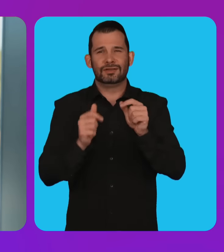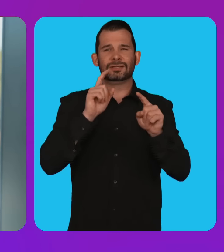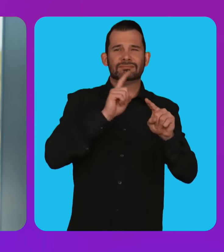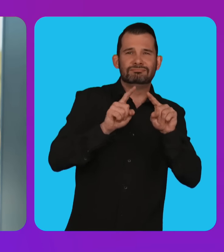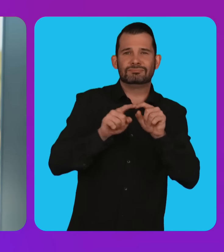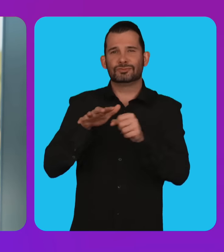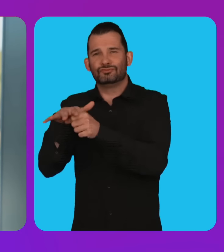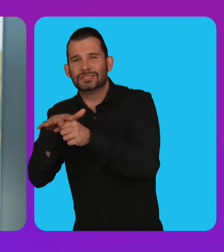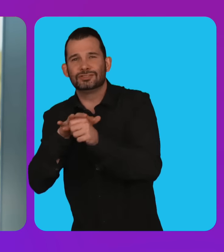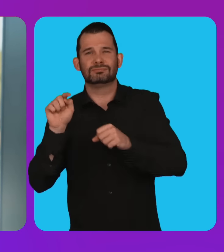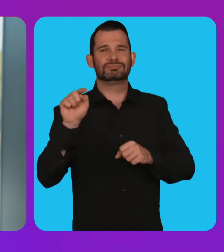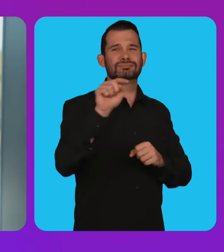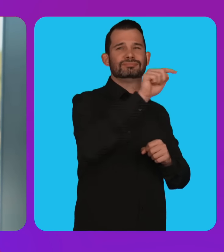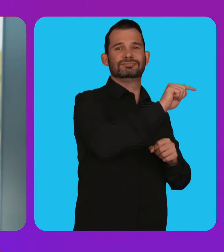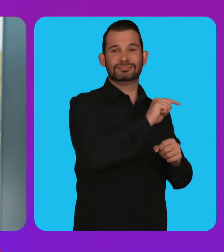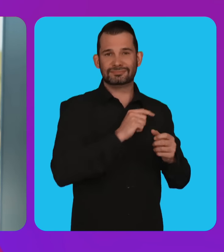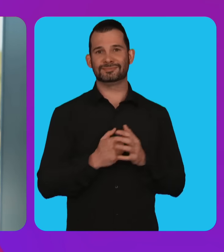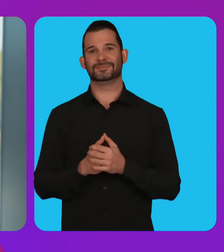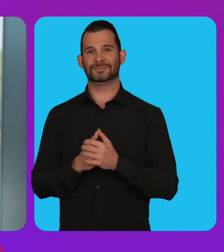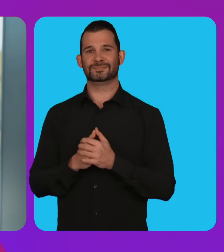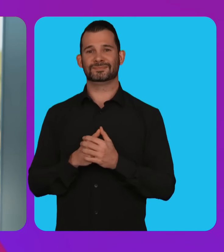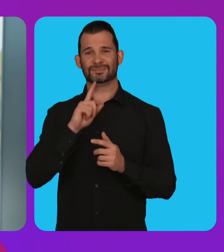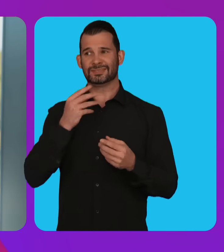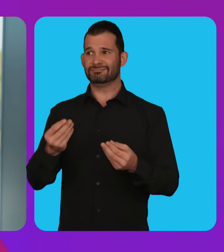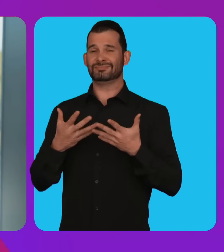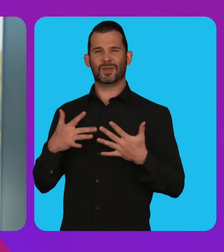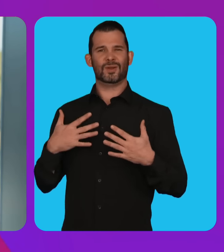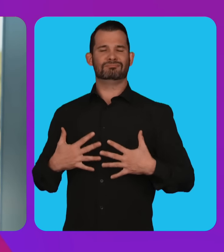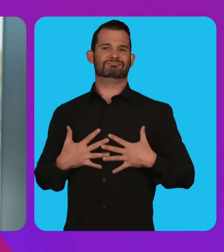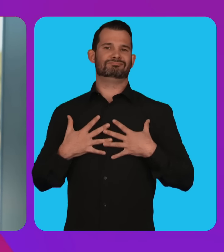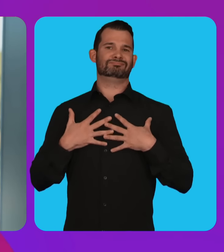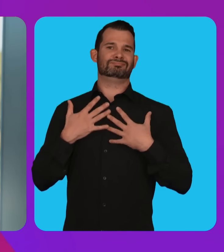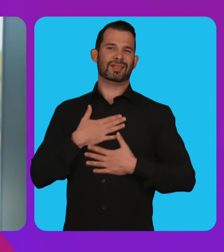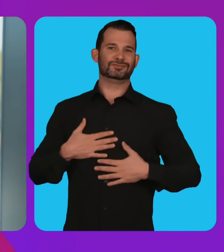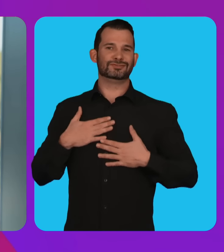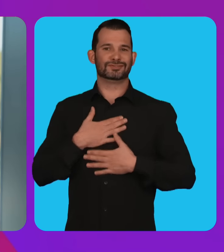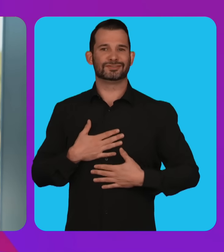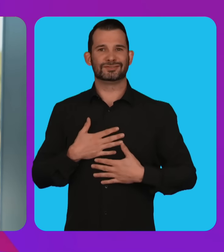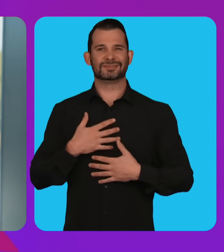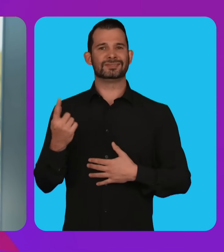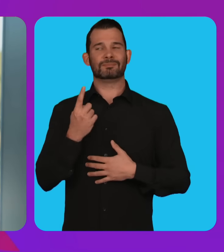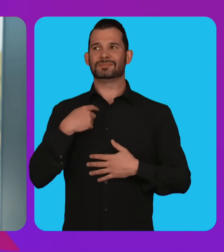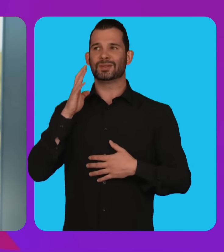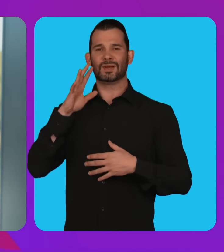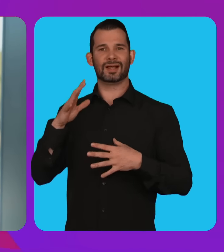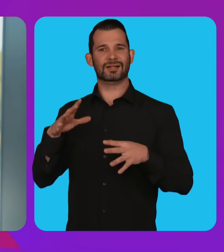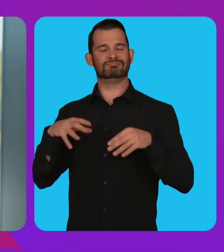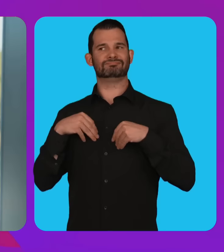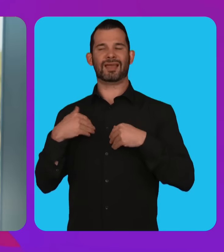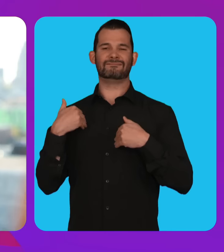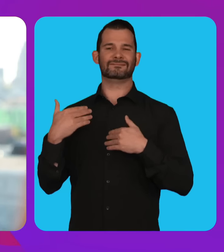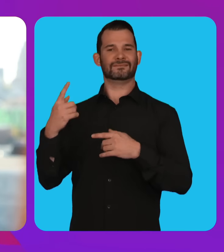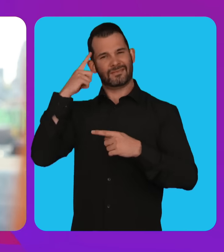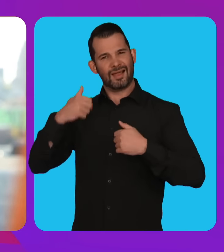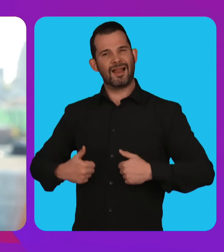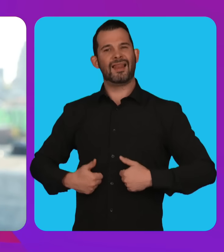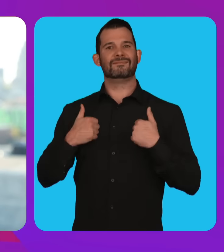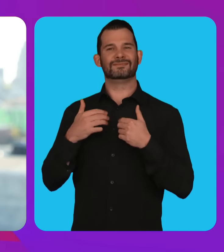And all these people, it gave me a great deal of pleasure, something I'll have for life. [Interpreter 3] A richness.